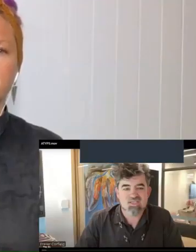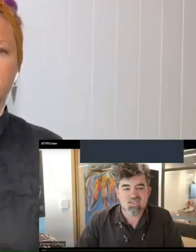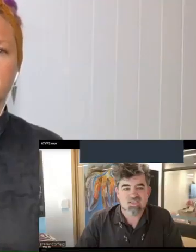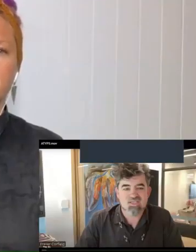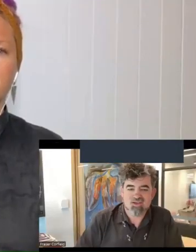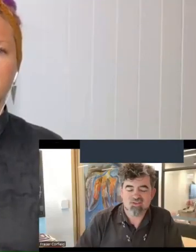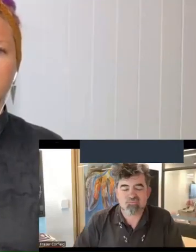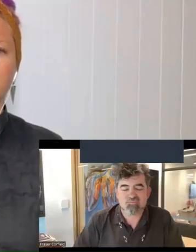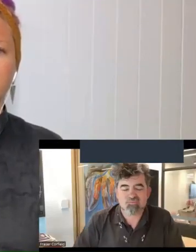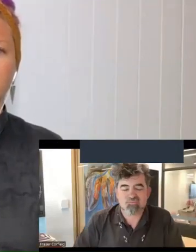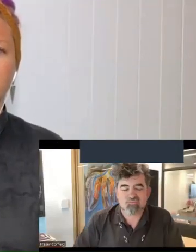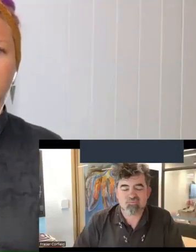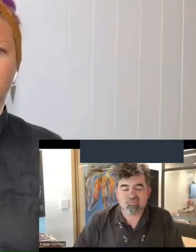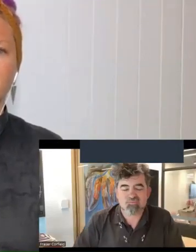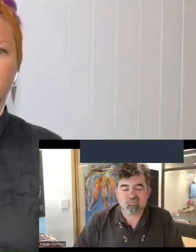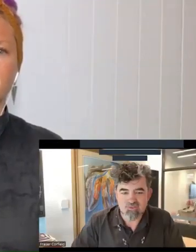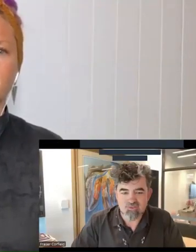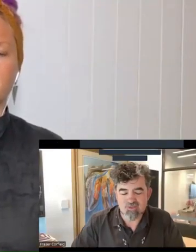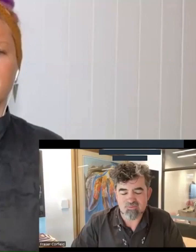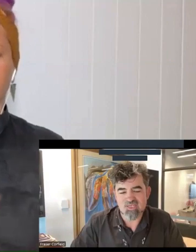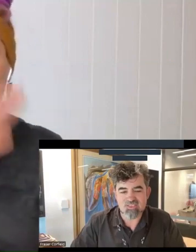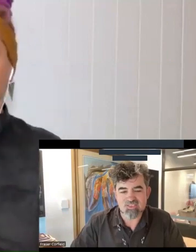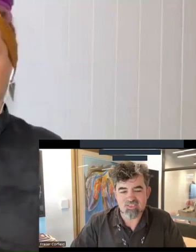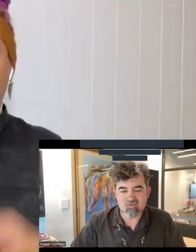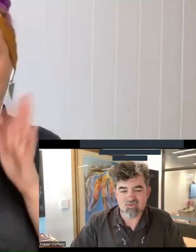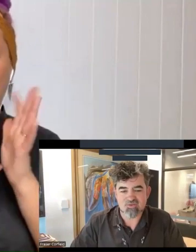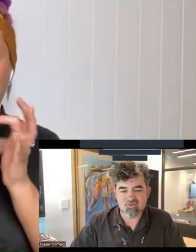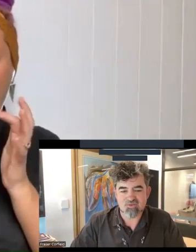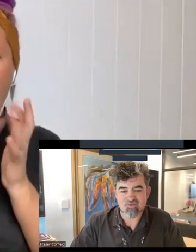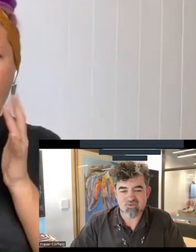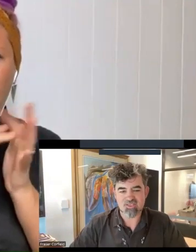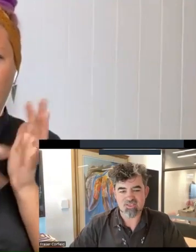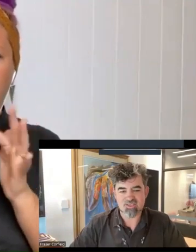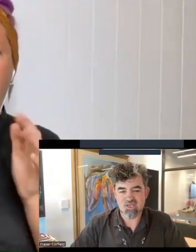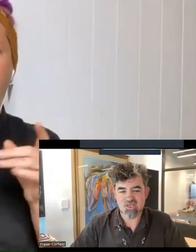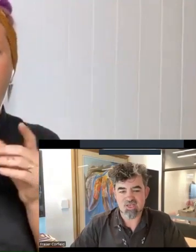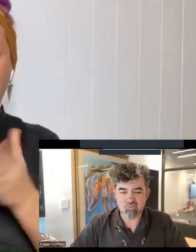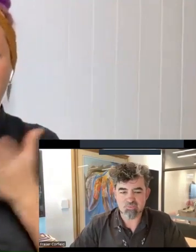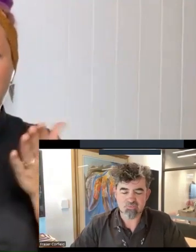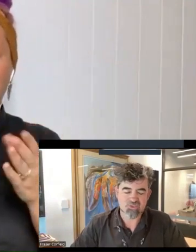Hello, my name is Fraser Caulfield. I'm the artistic director of the Australian Theatre for Young People, which